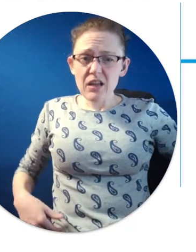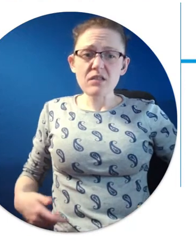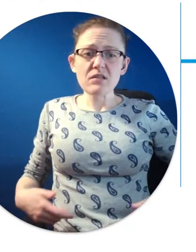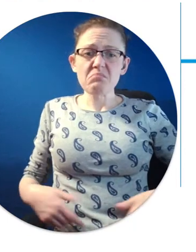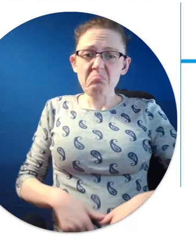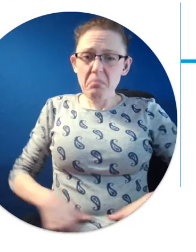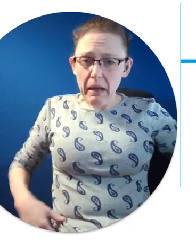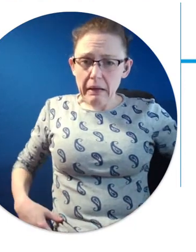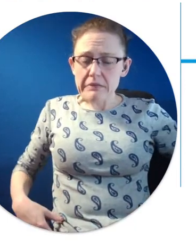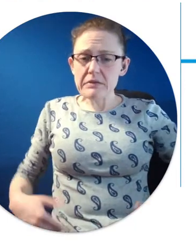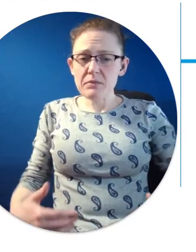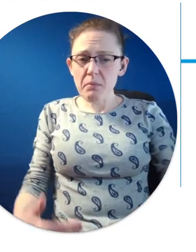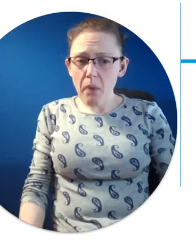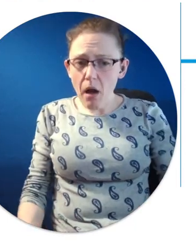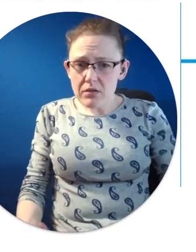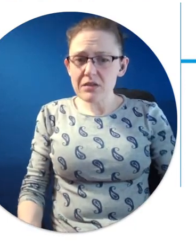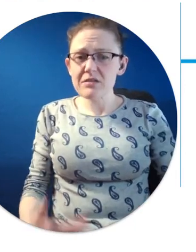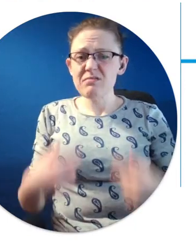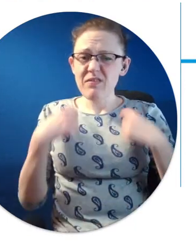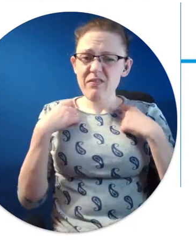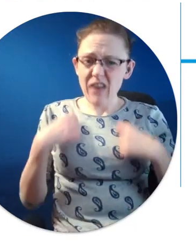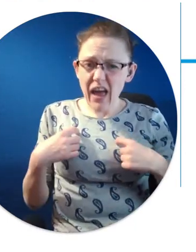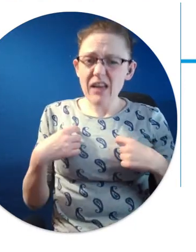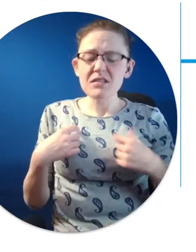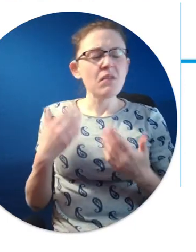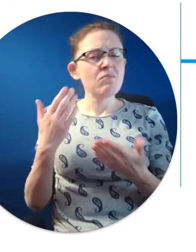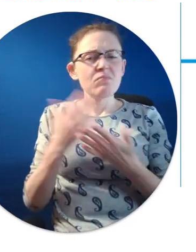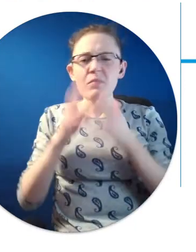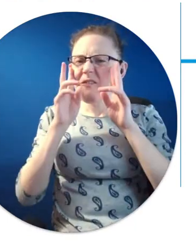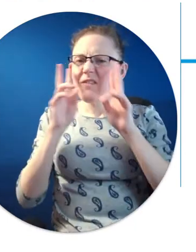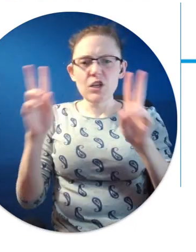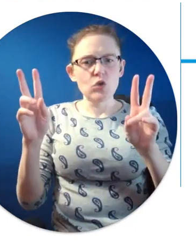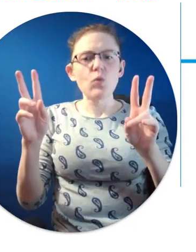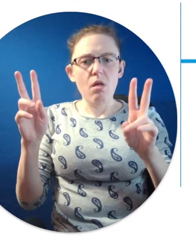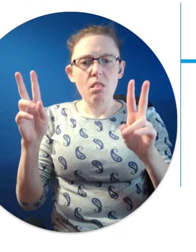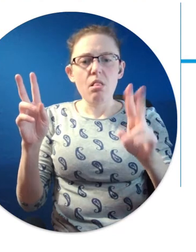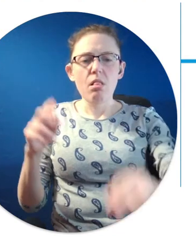pants, shorts, vest. Its really visual.